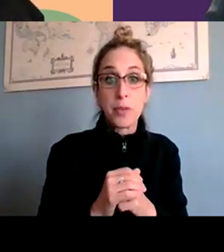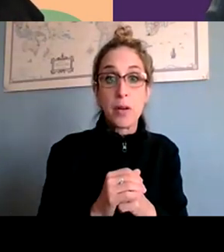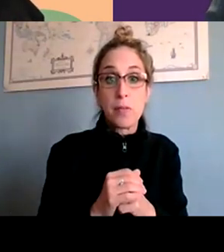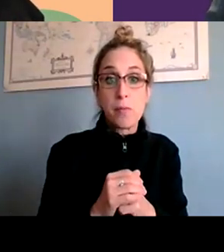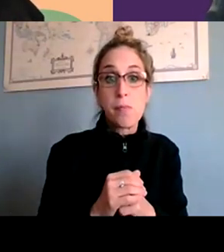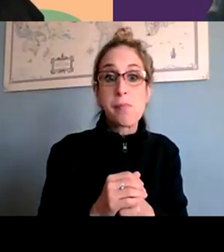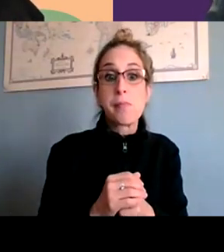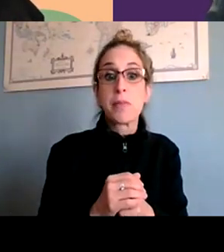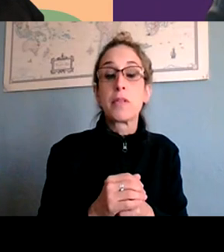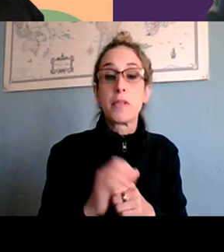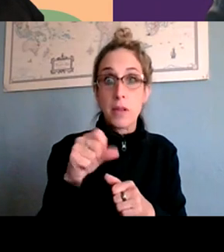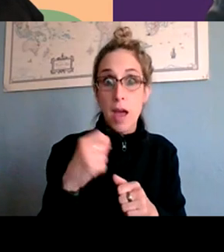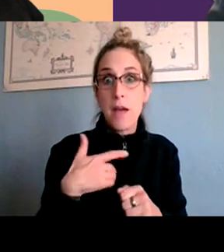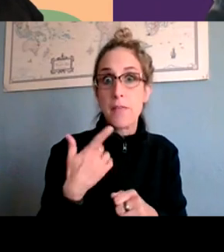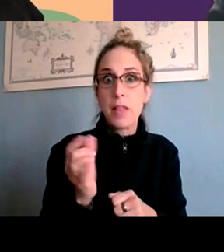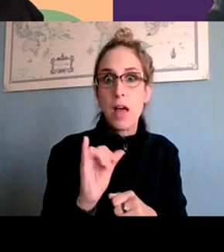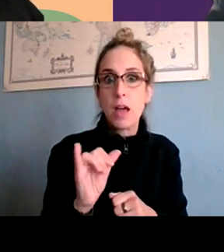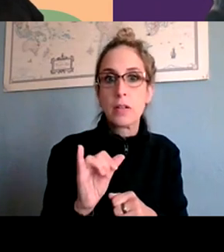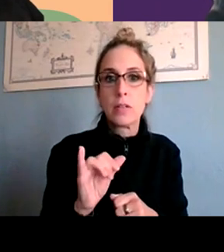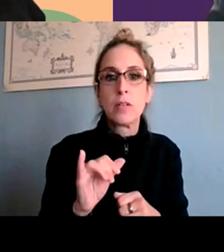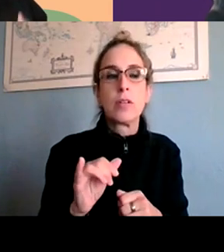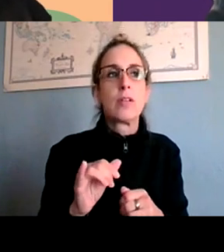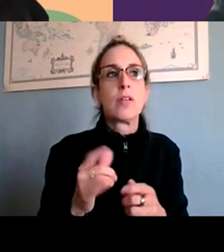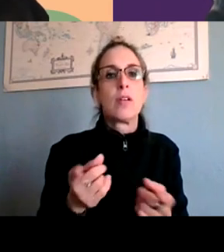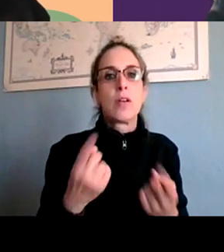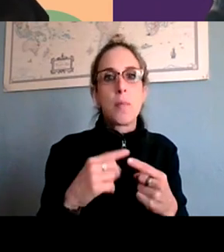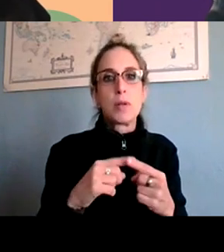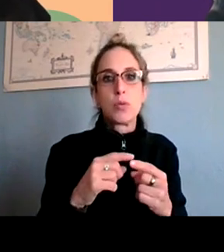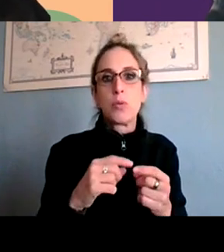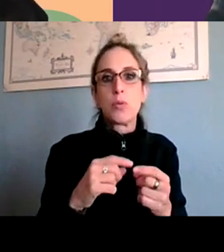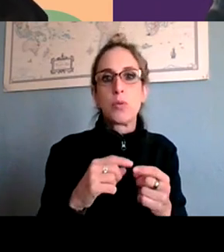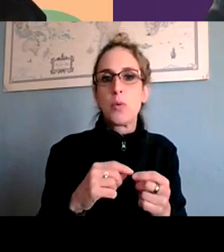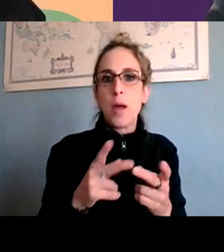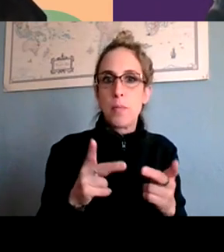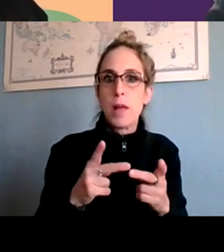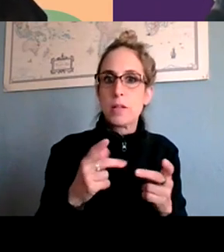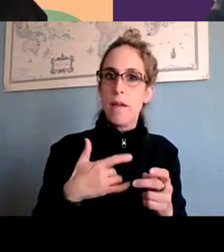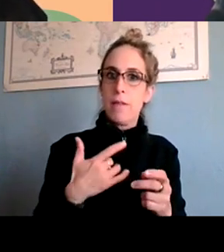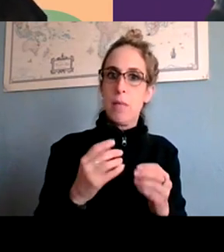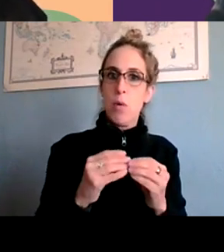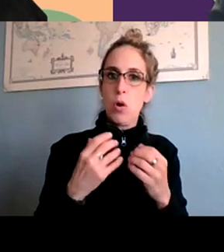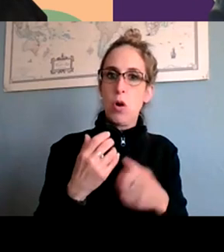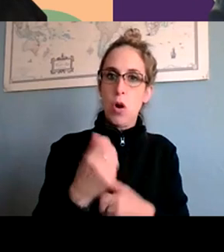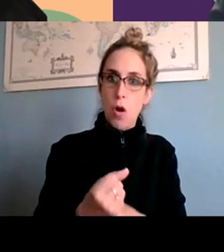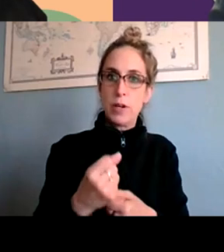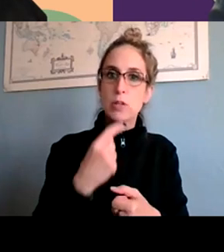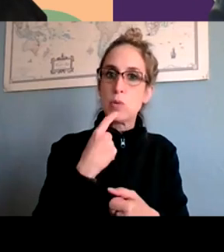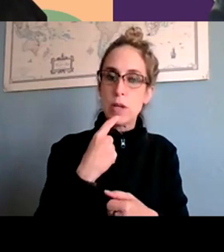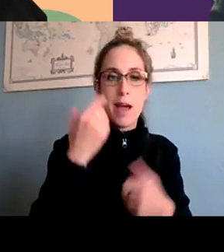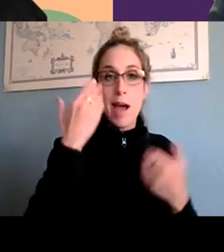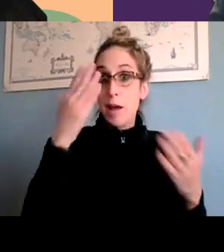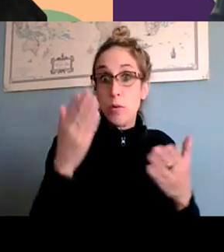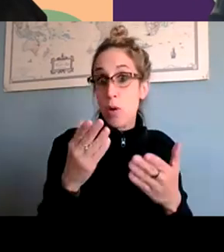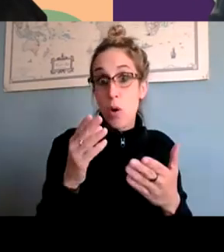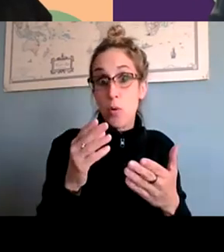Kyle Livie (he/him/his): So yeah I feel like i'm coming to come into a space, personally, where I feel much more confident saying I don't know things at this point in my life.